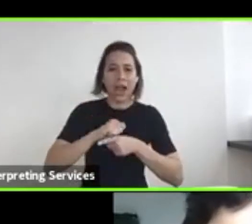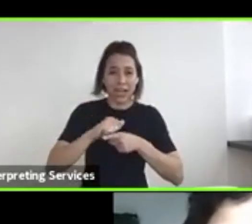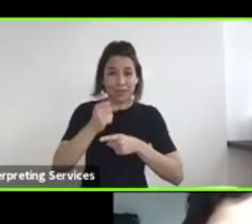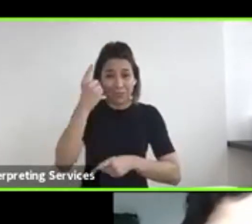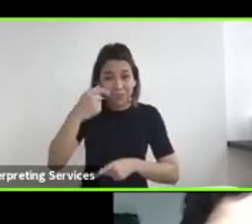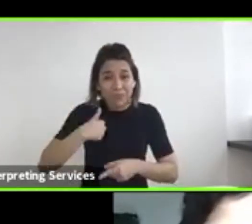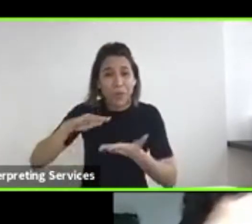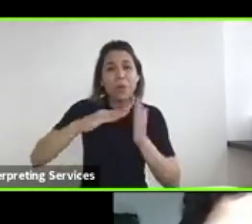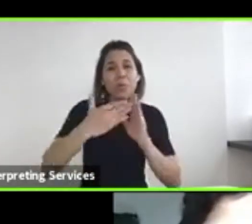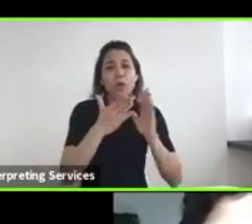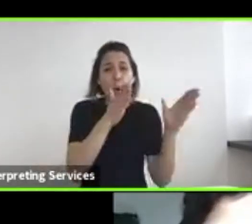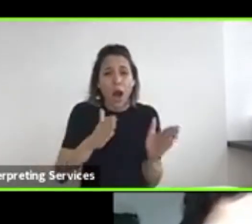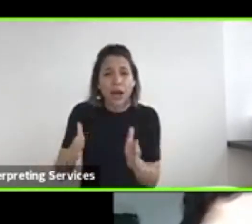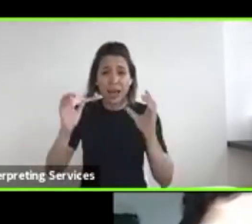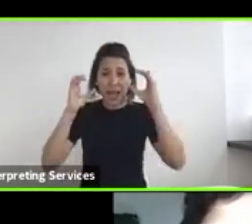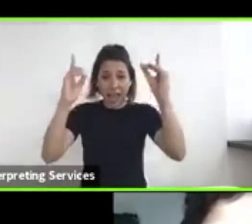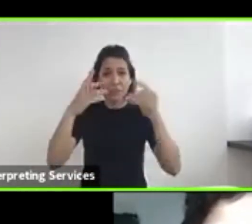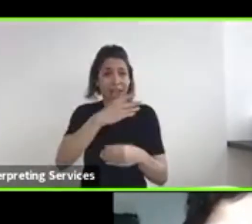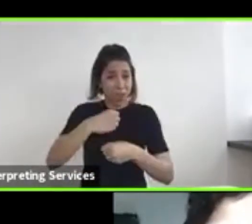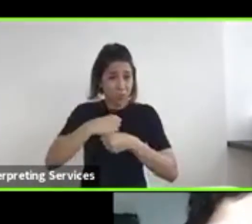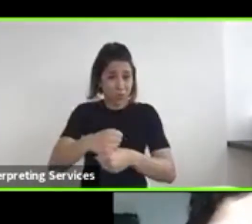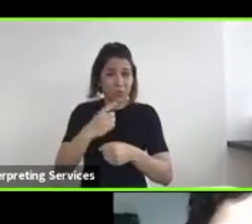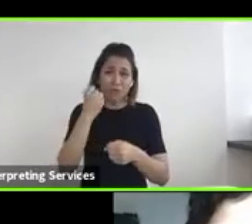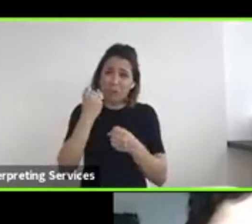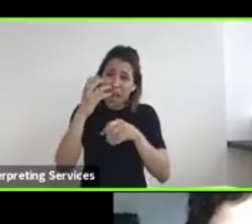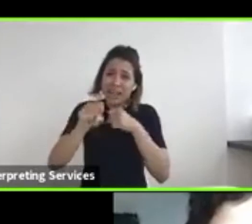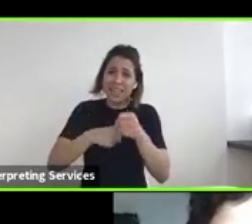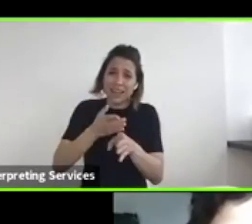EDUCATOR AND PRODUCER FOR -- FOR MANY YEARS, BEFORE I, DECIDED